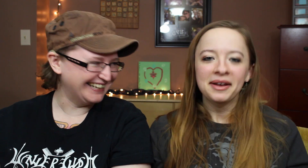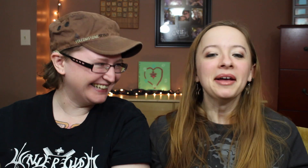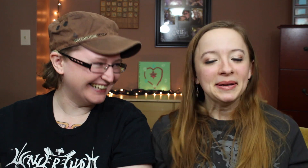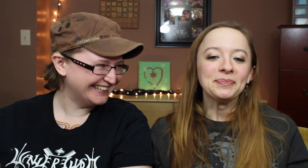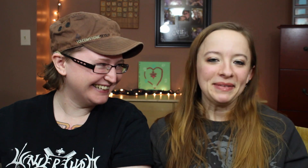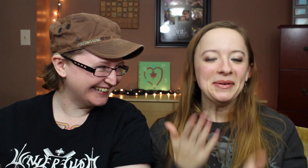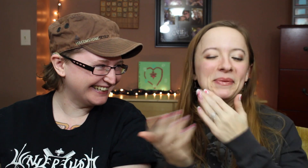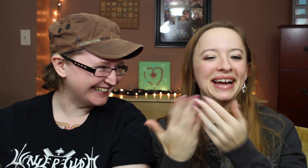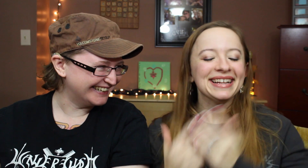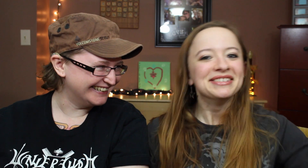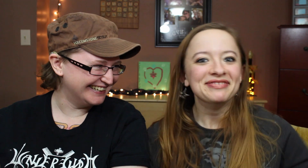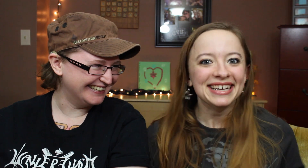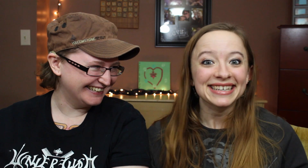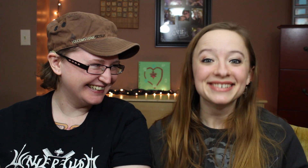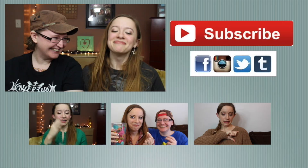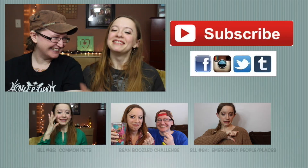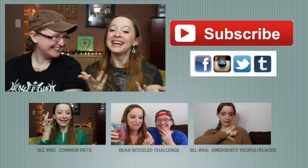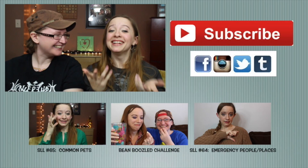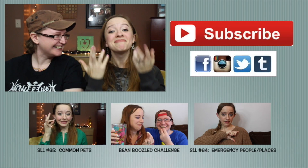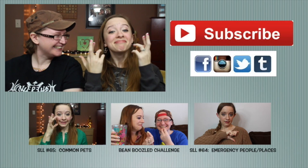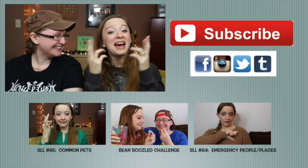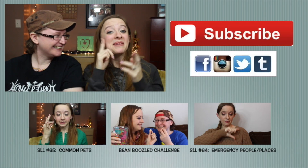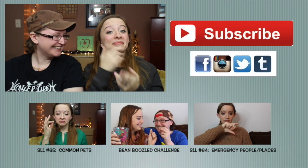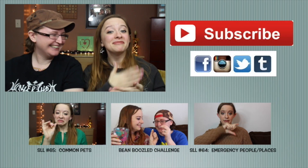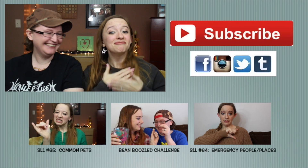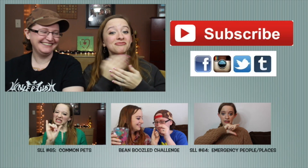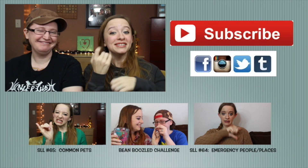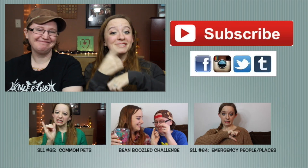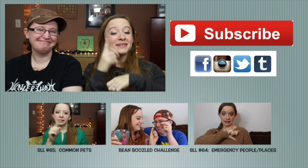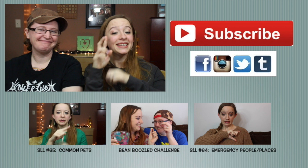ass. Jill: Ok whatever! Alright